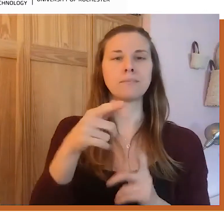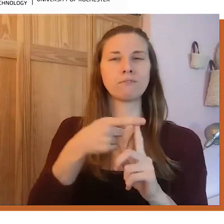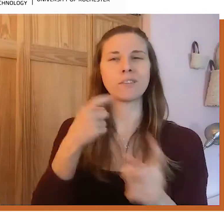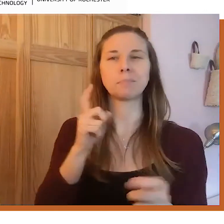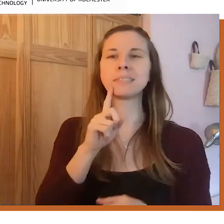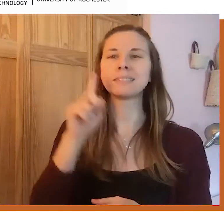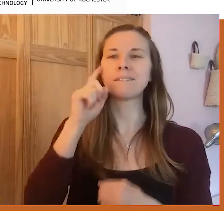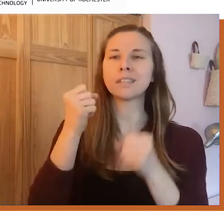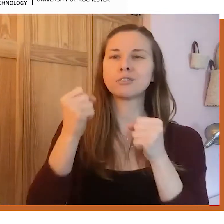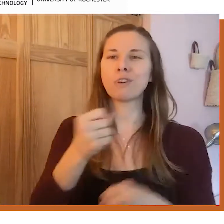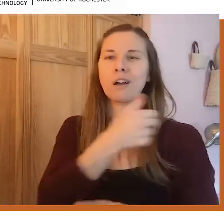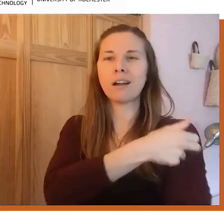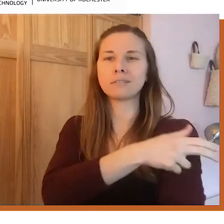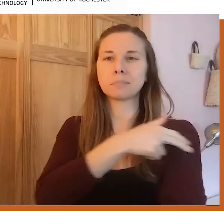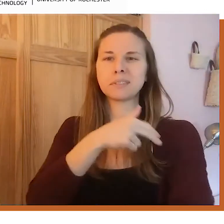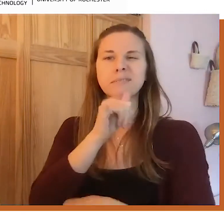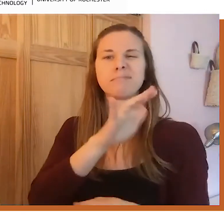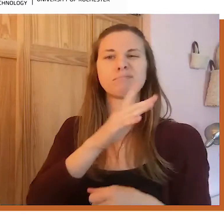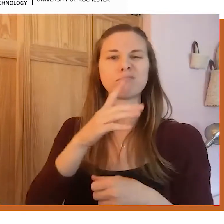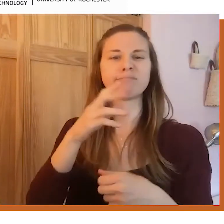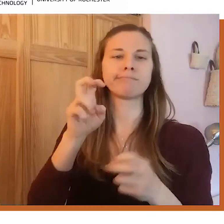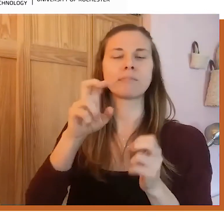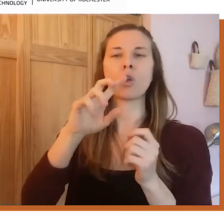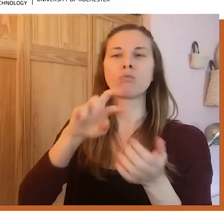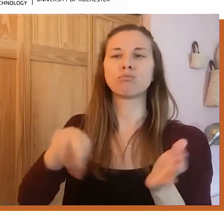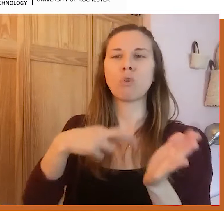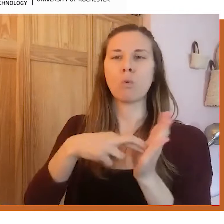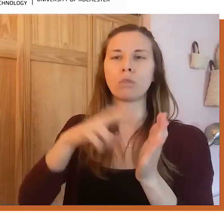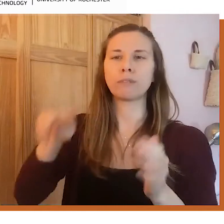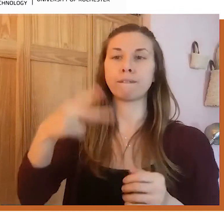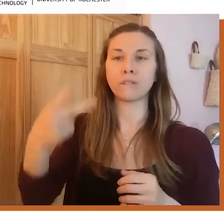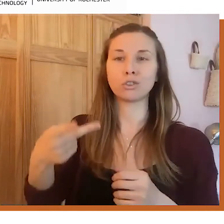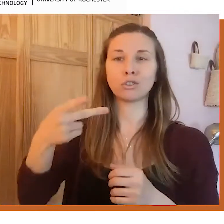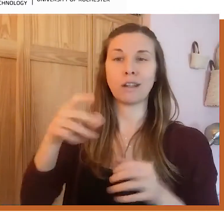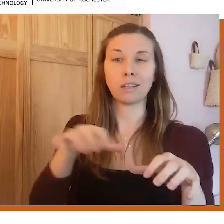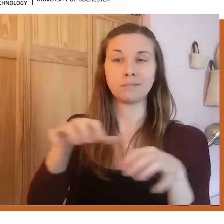The picture at the bottom, the people you see here are for Deaf Strong Hospital.